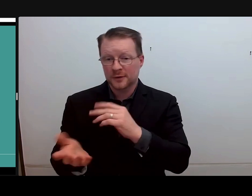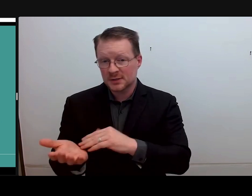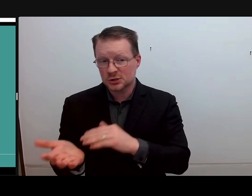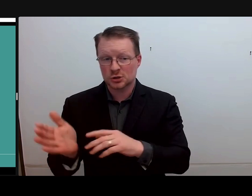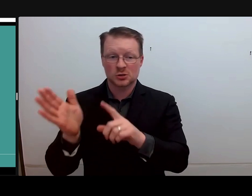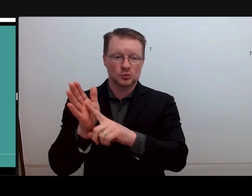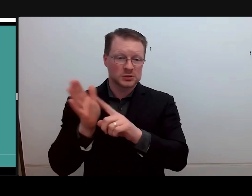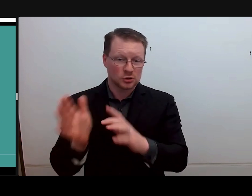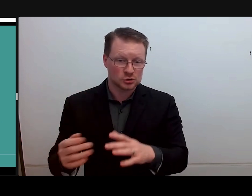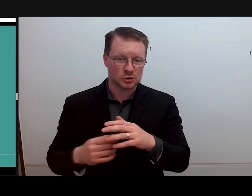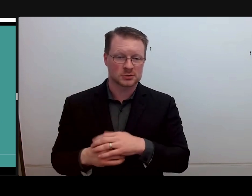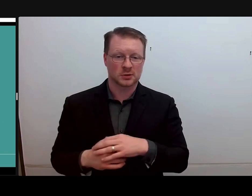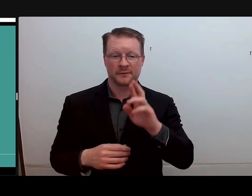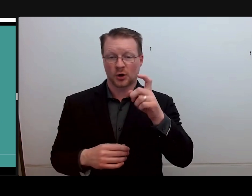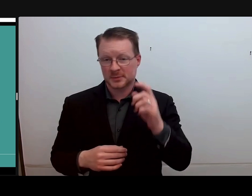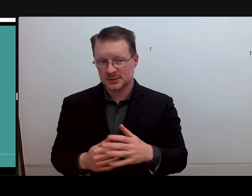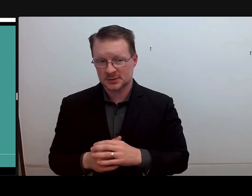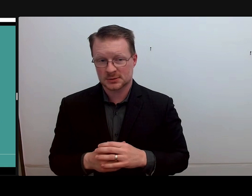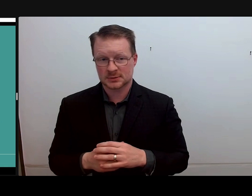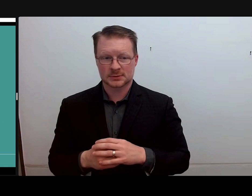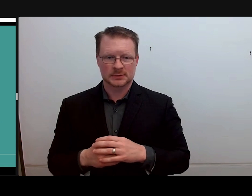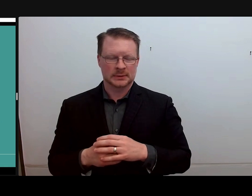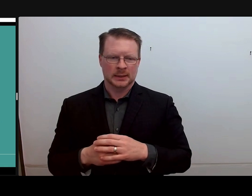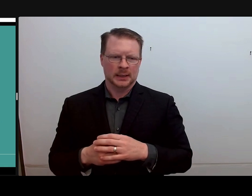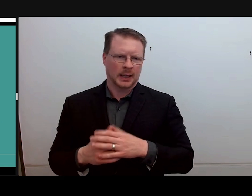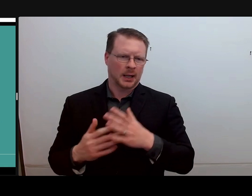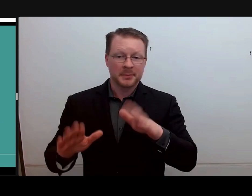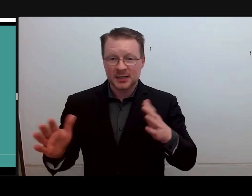primary care physicians, researchers, pharmacists,